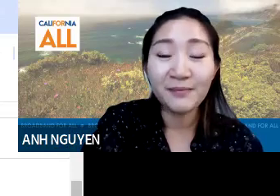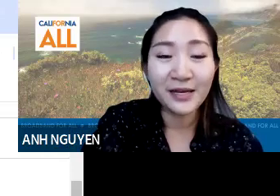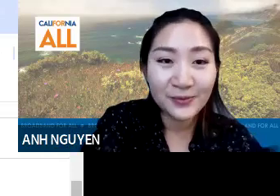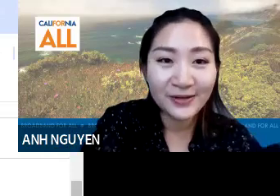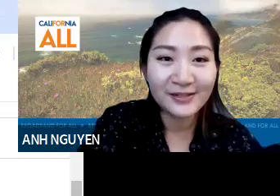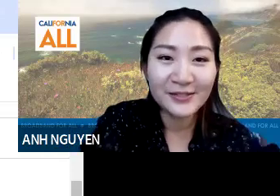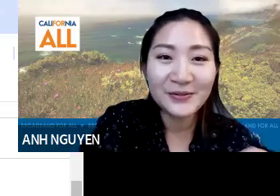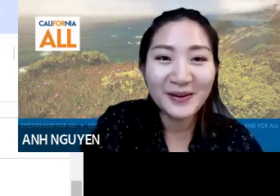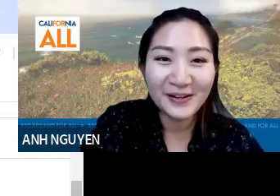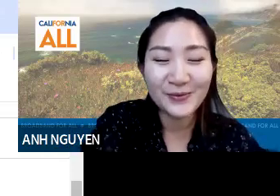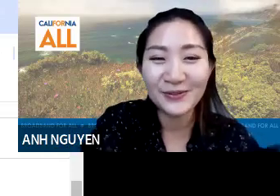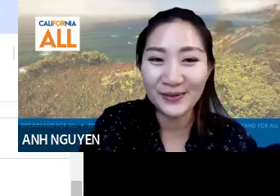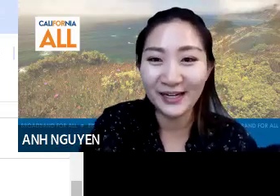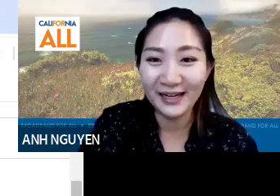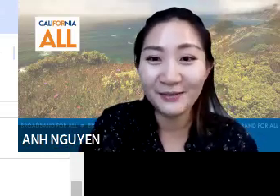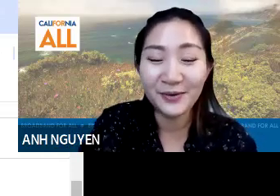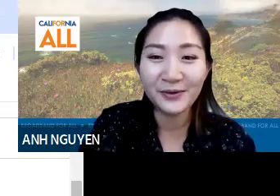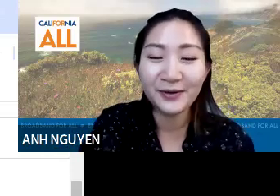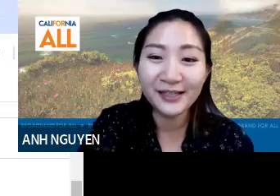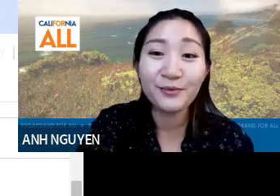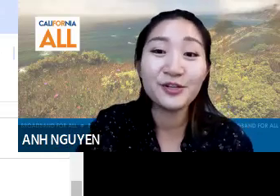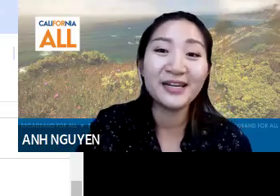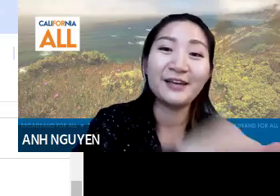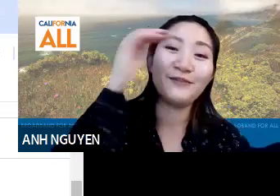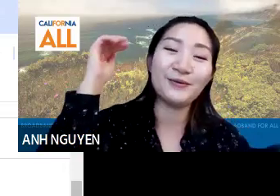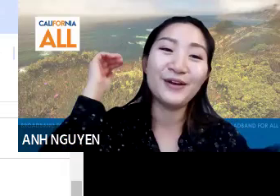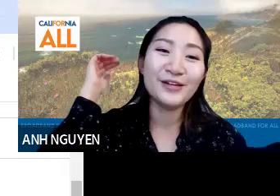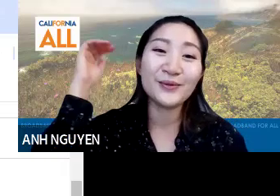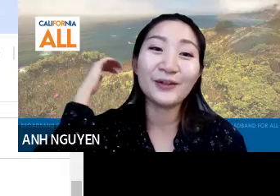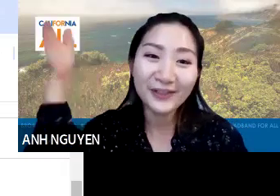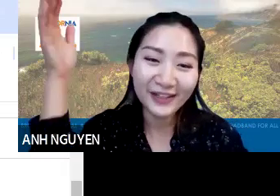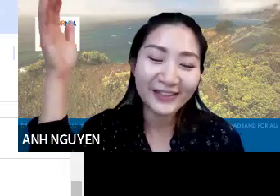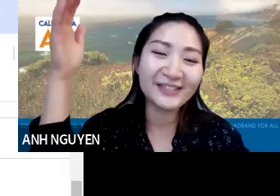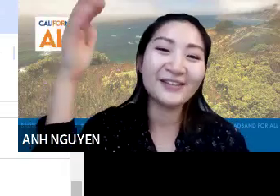but make sure to do it by October 29th We would greatly appreciate it if you do it earlier,